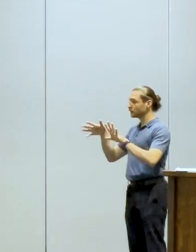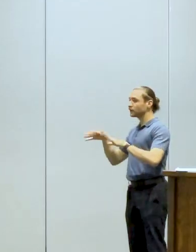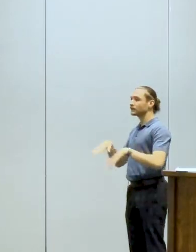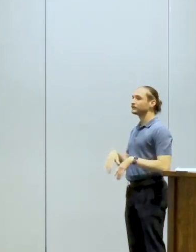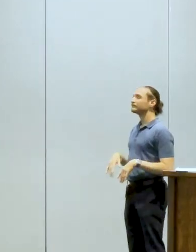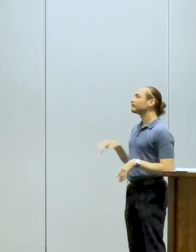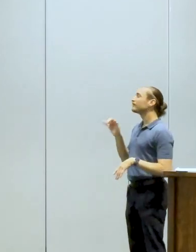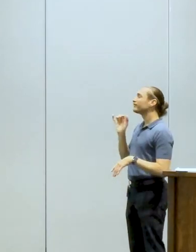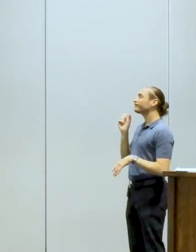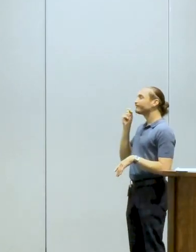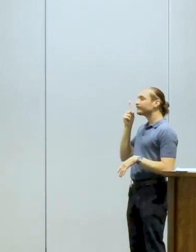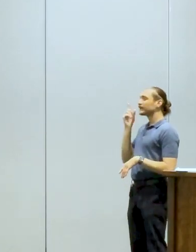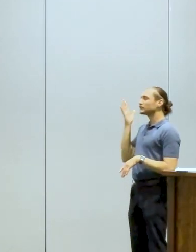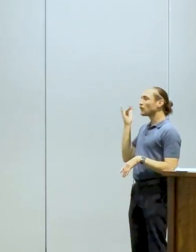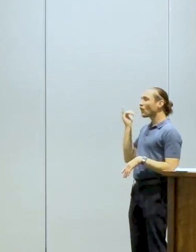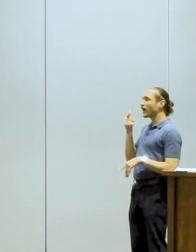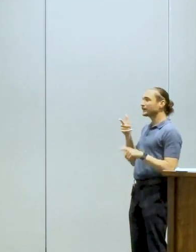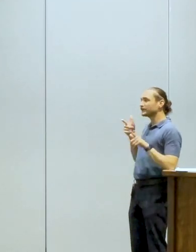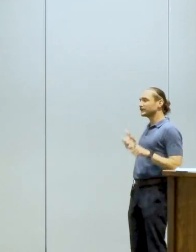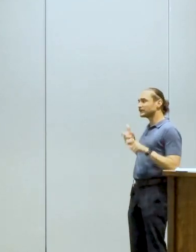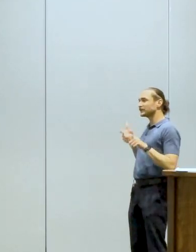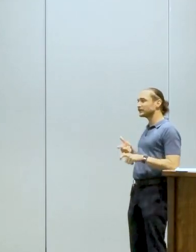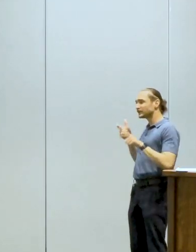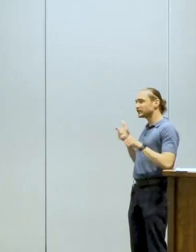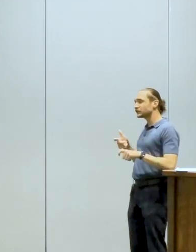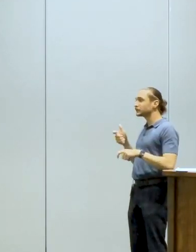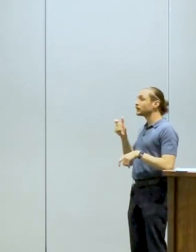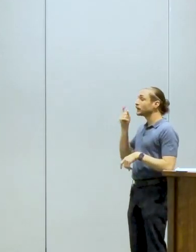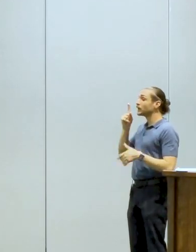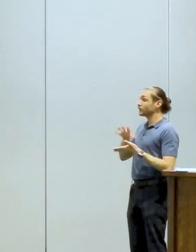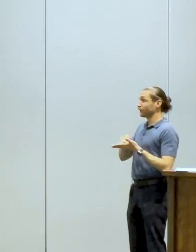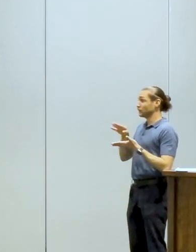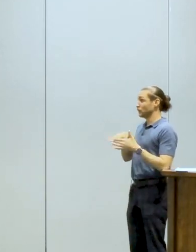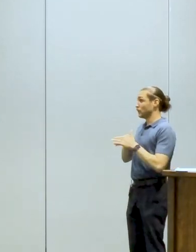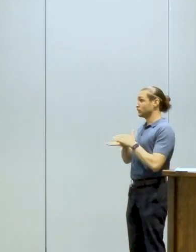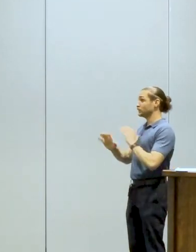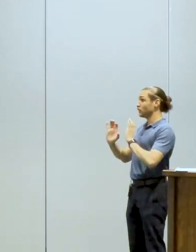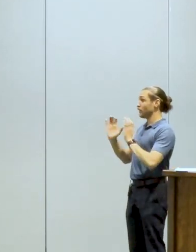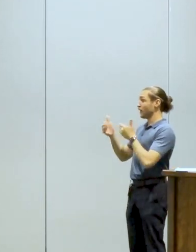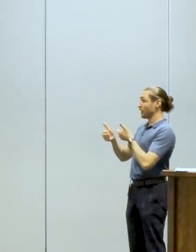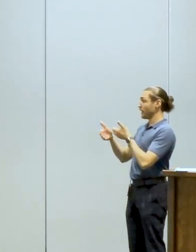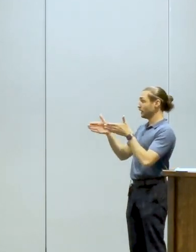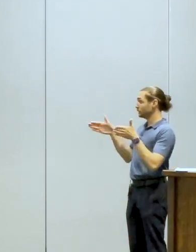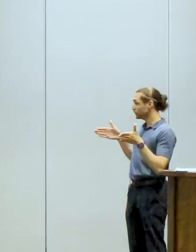able to do this. But you can imagine that students, when they get into class, some are able to tailor their own learning